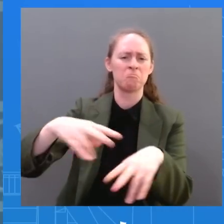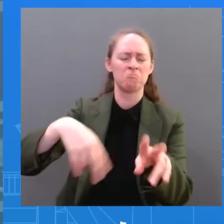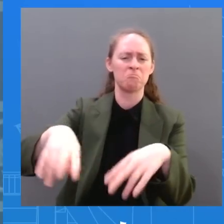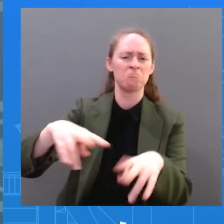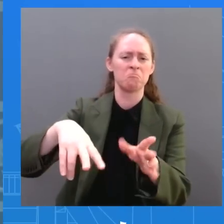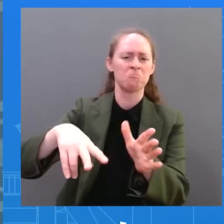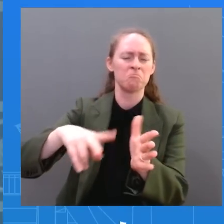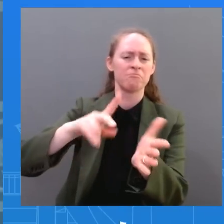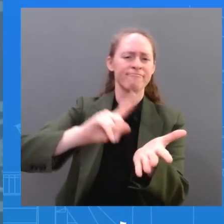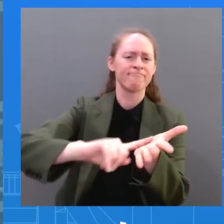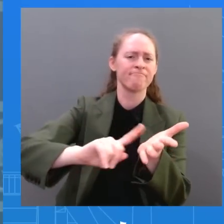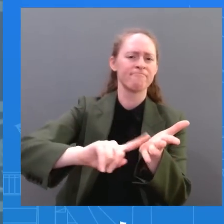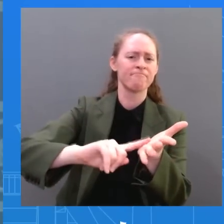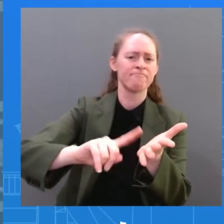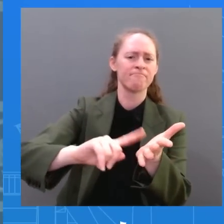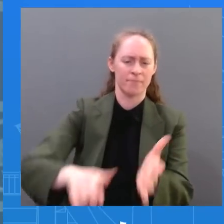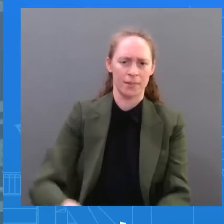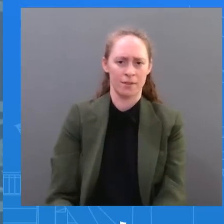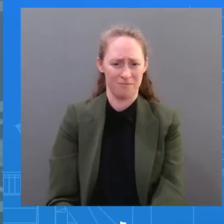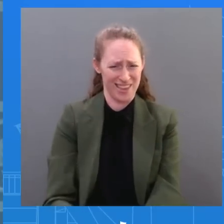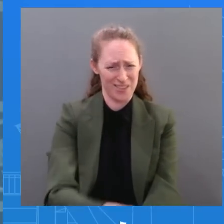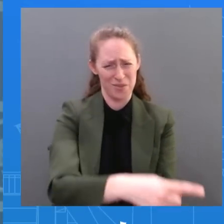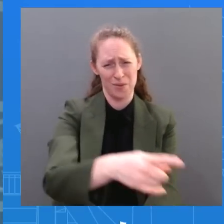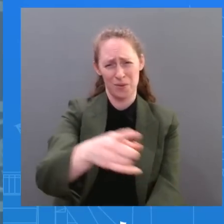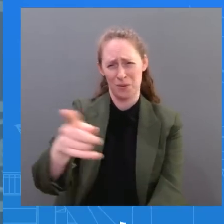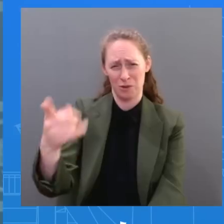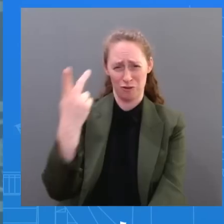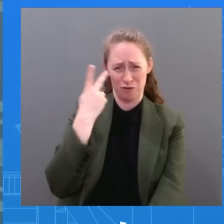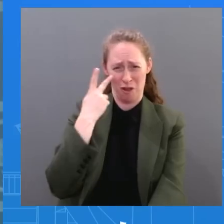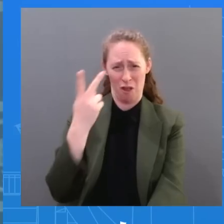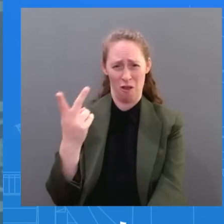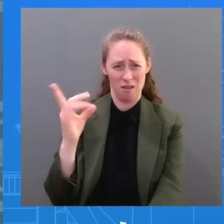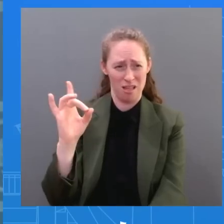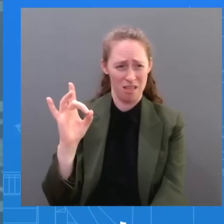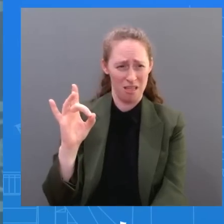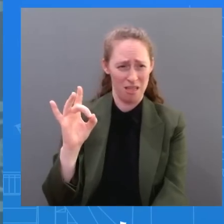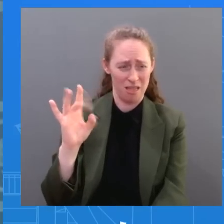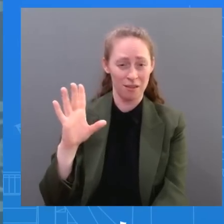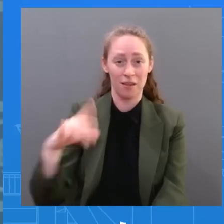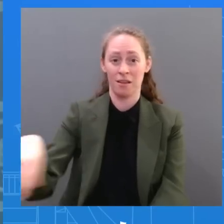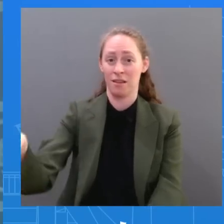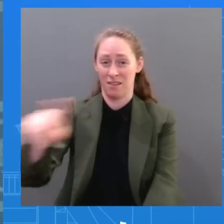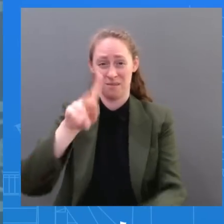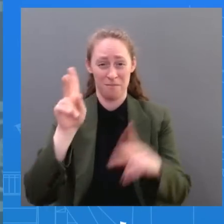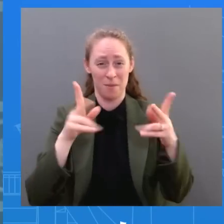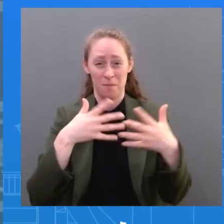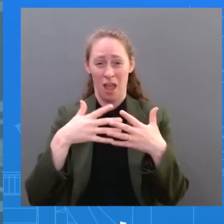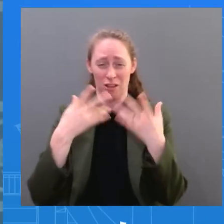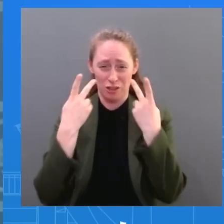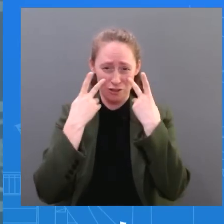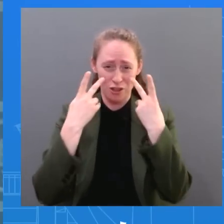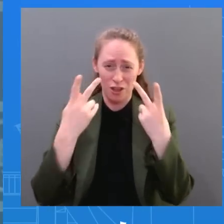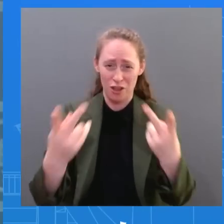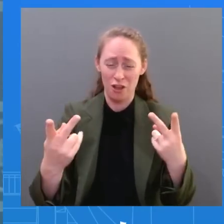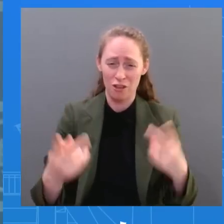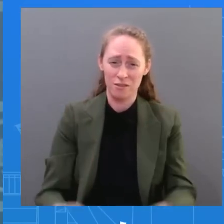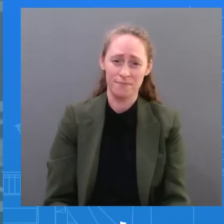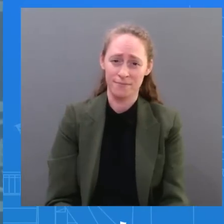the American people saw -- have seen for themselves what -- what the -- what our precede- -- predecessor has done --